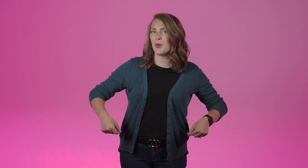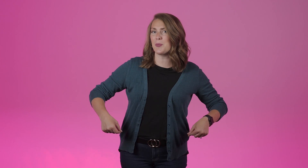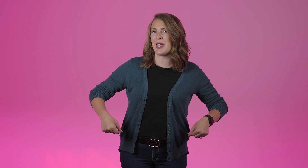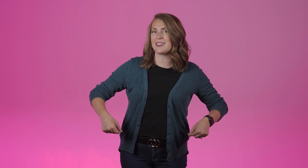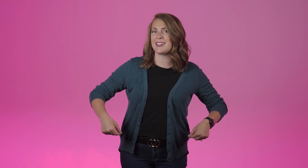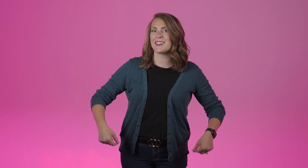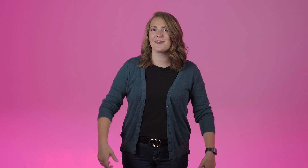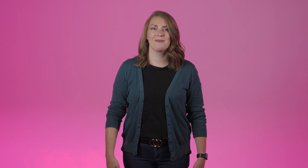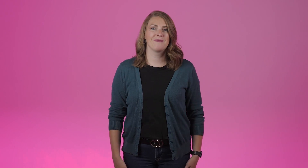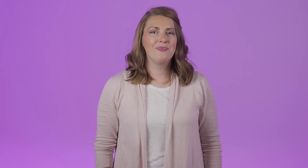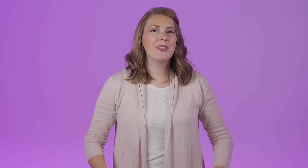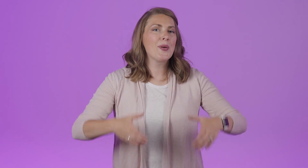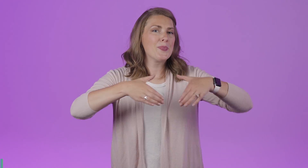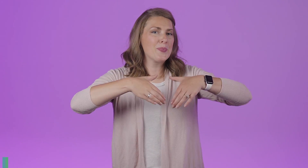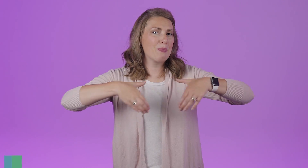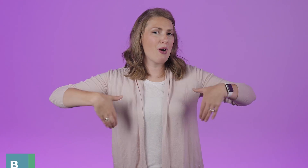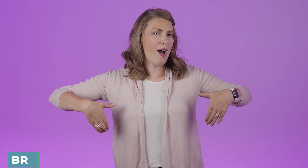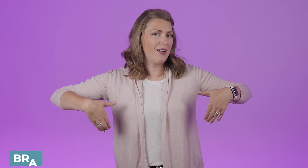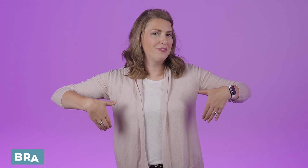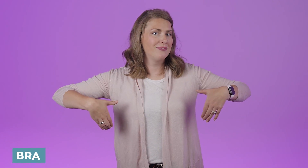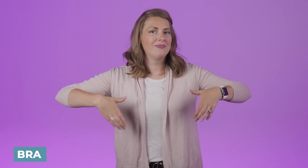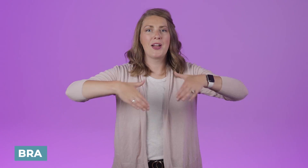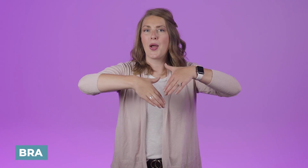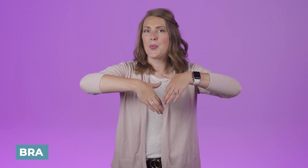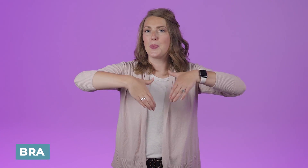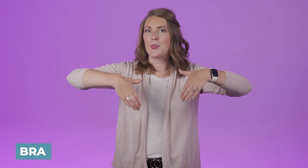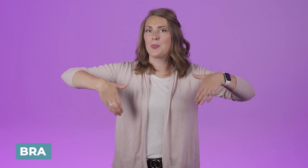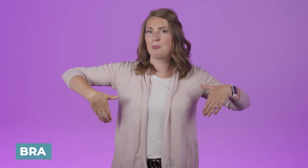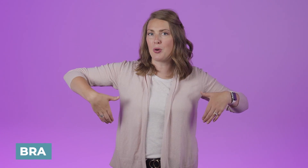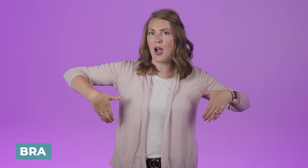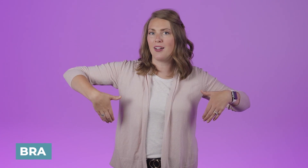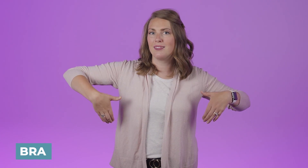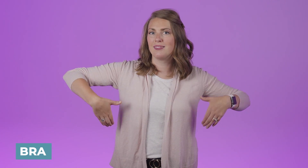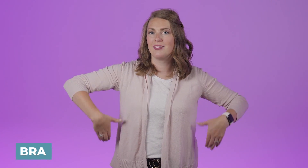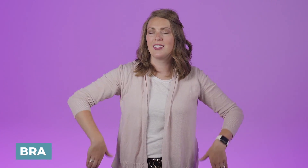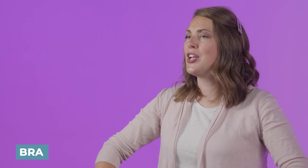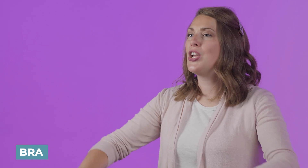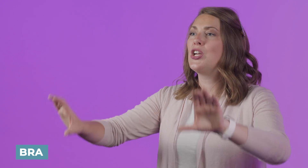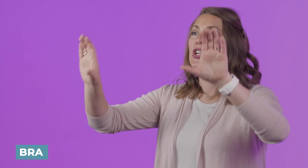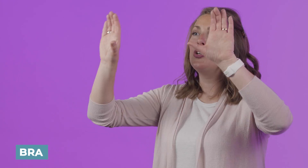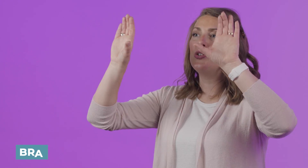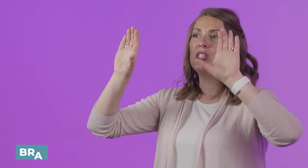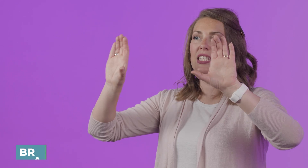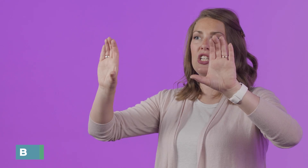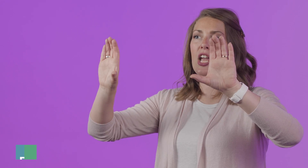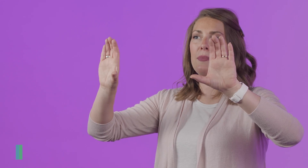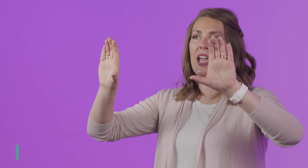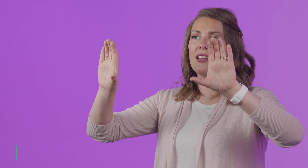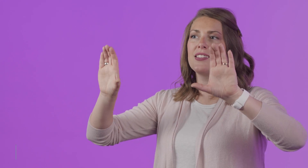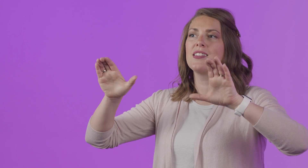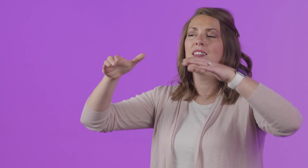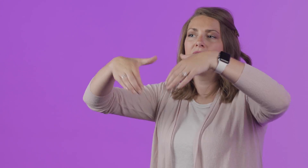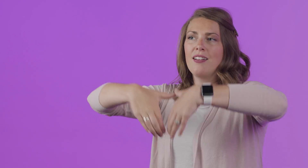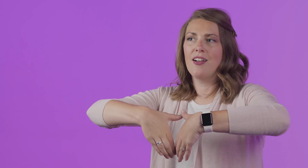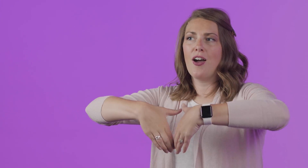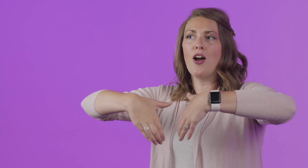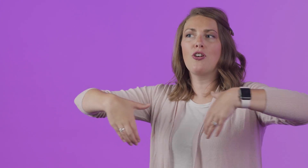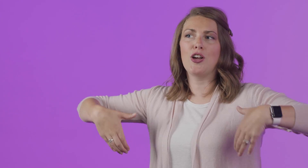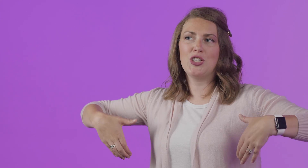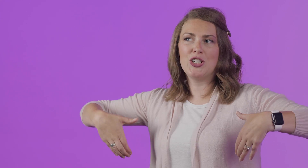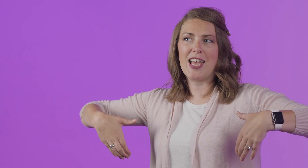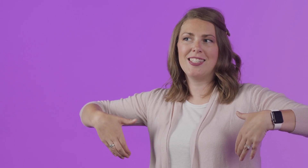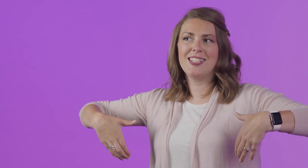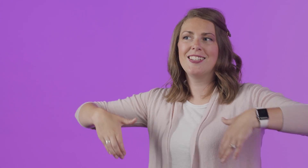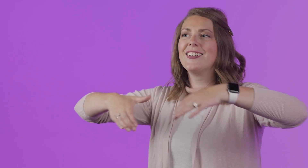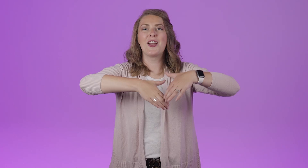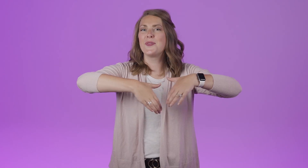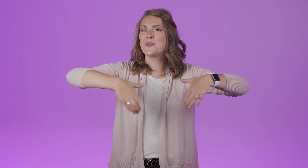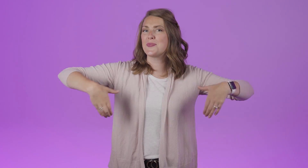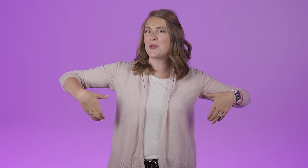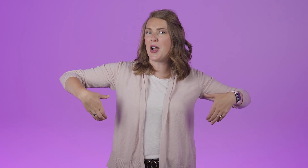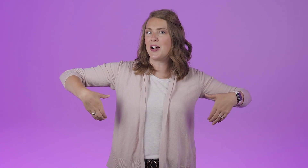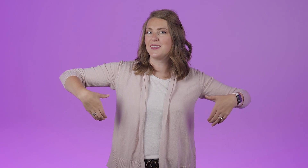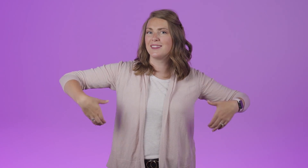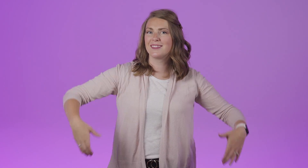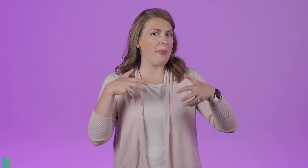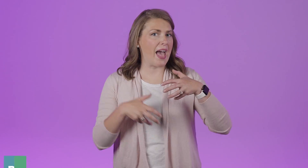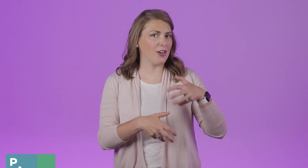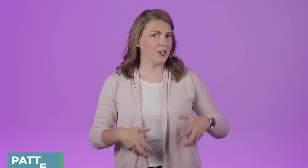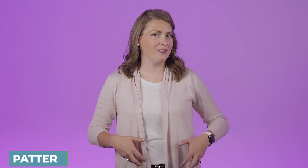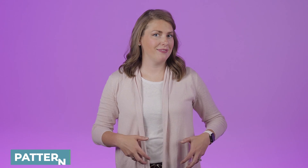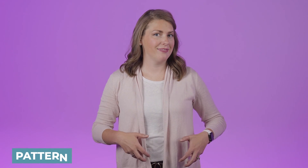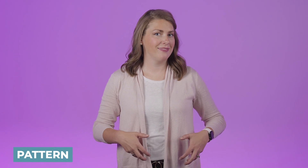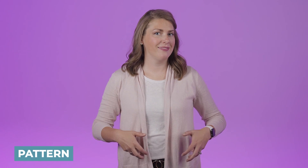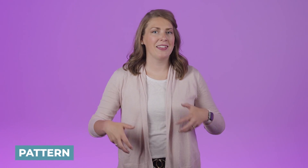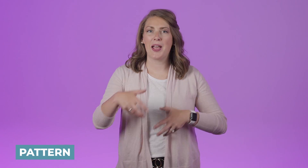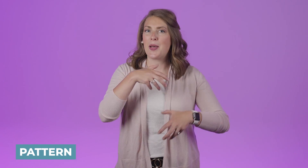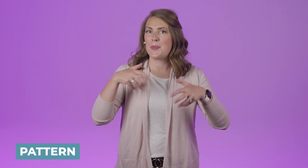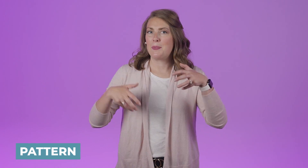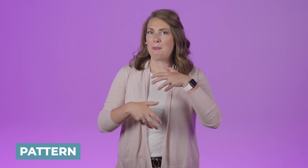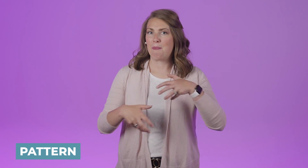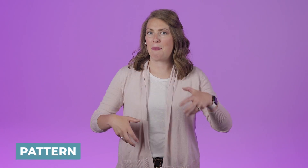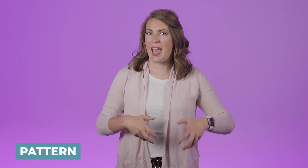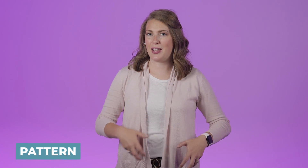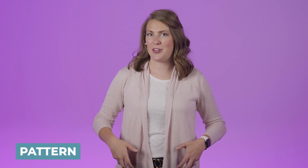or panties,' 'Bra, bra,' you do ''C' shaped hands across your chest 'bra.' 'Pattern, pattern,'